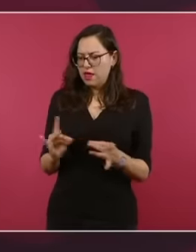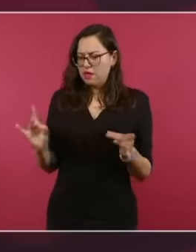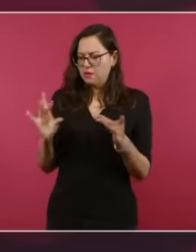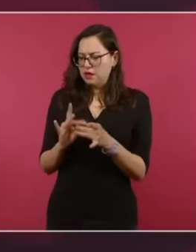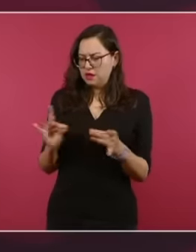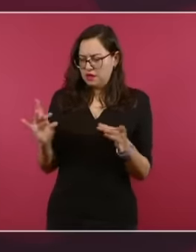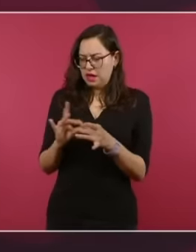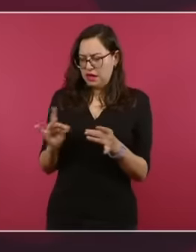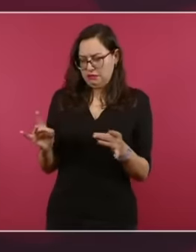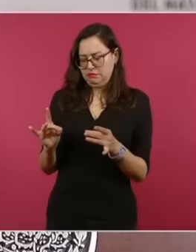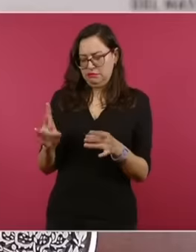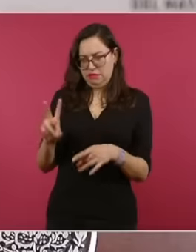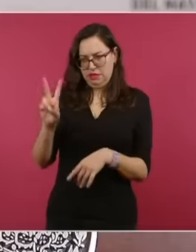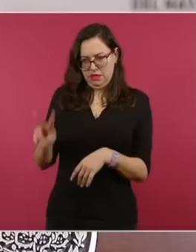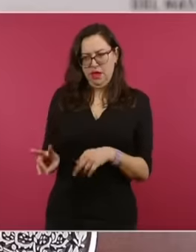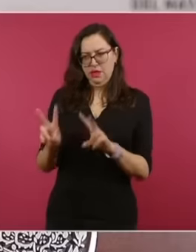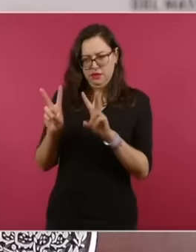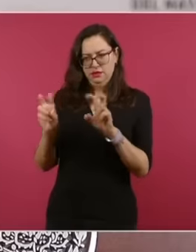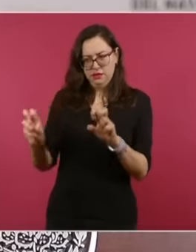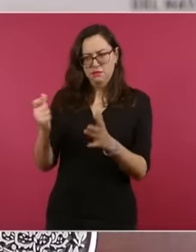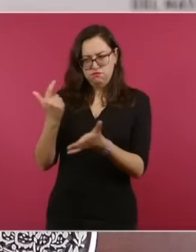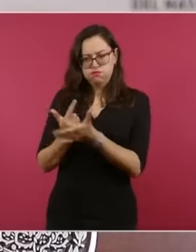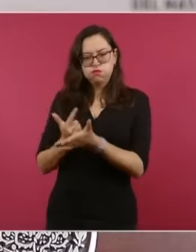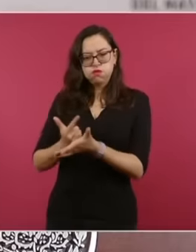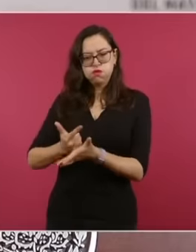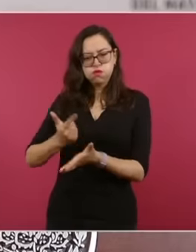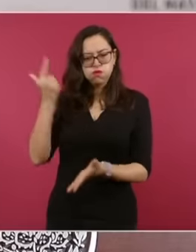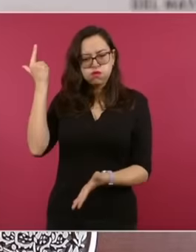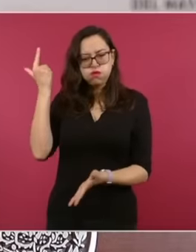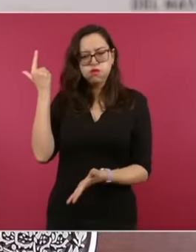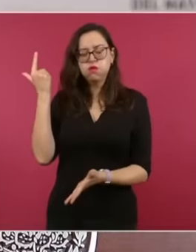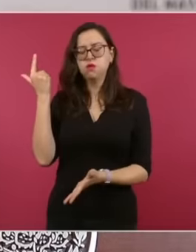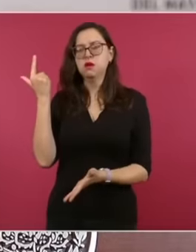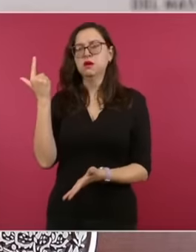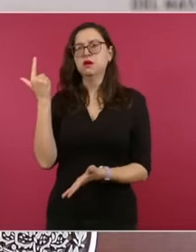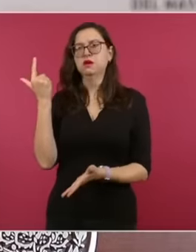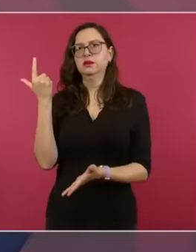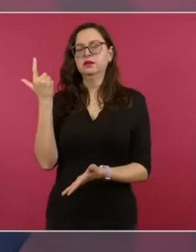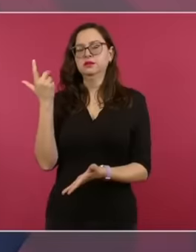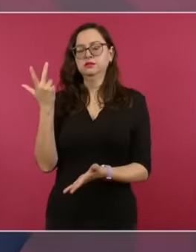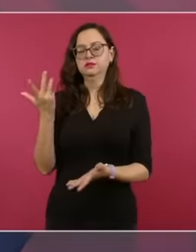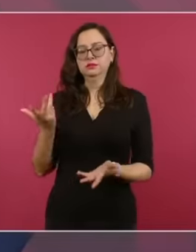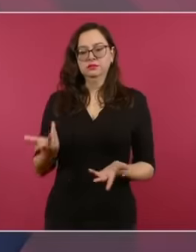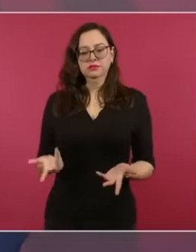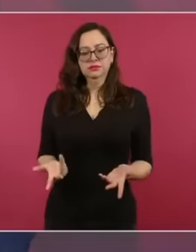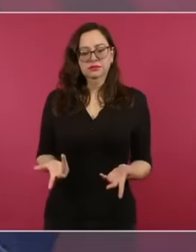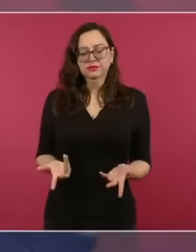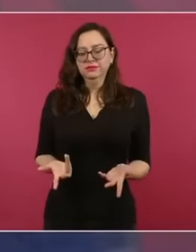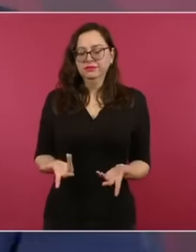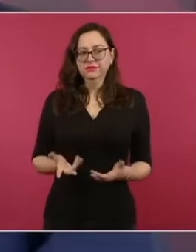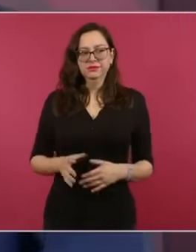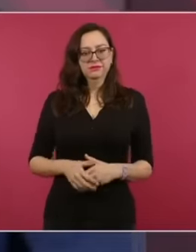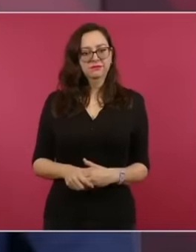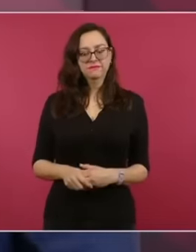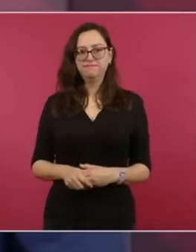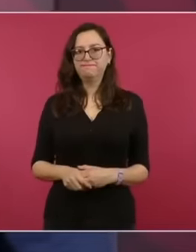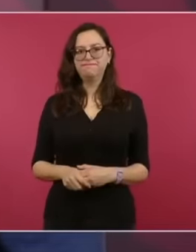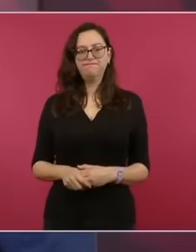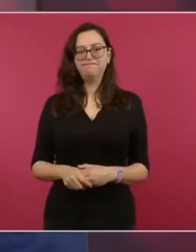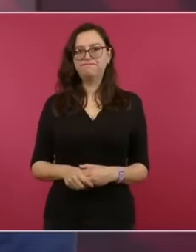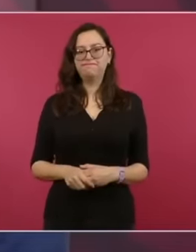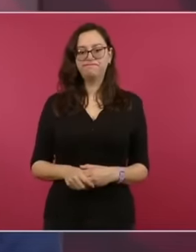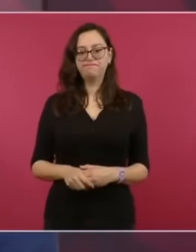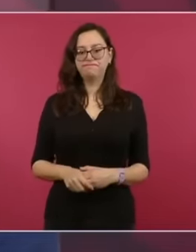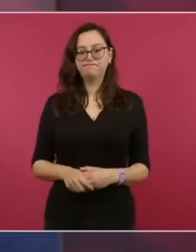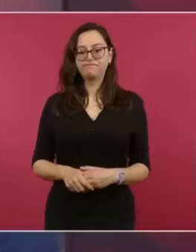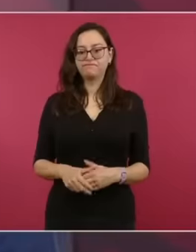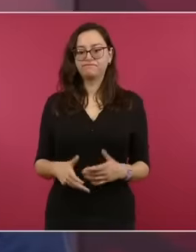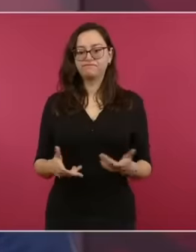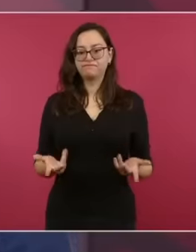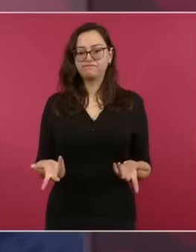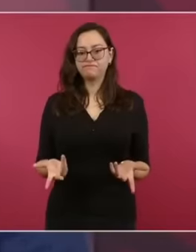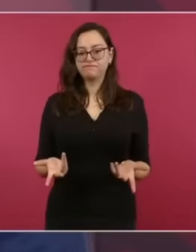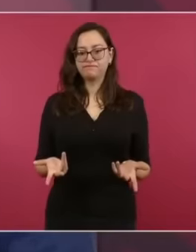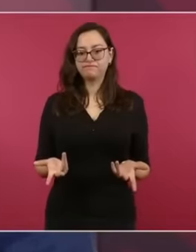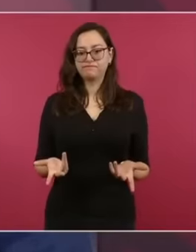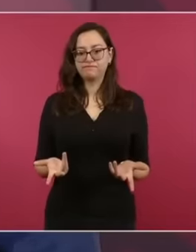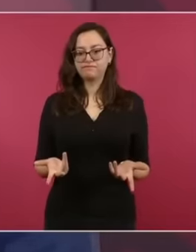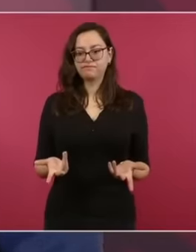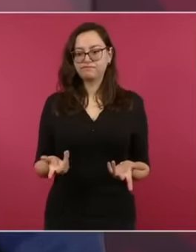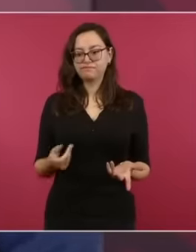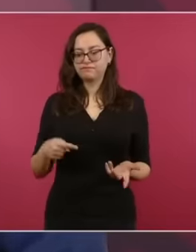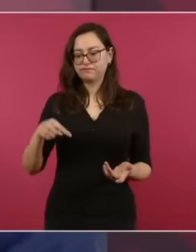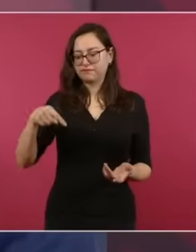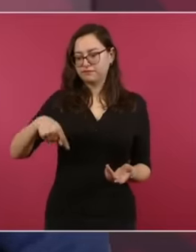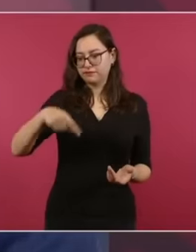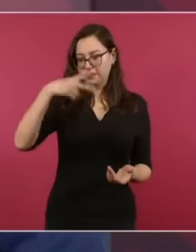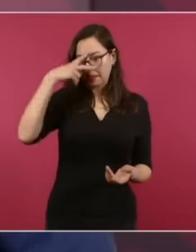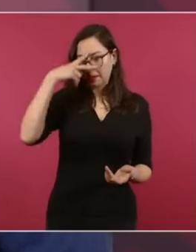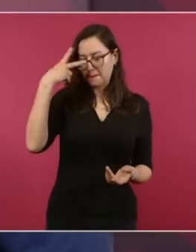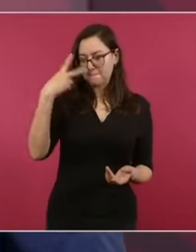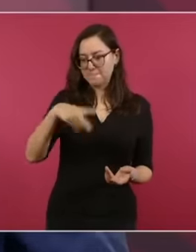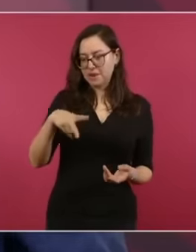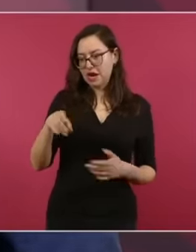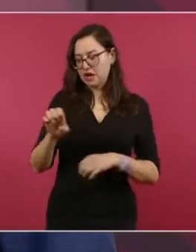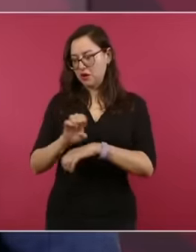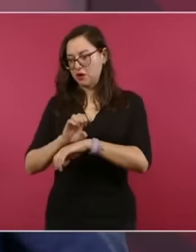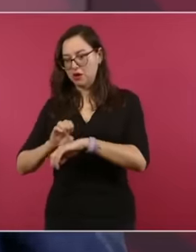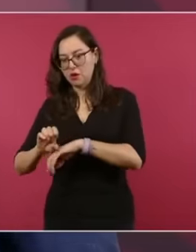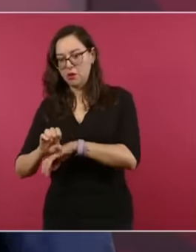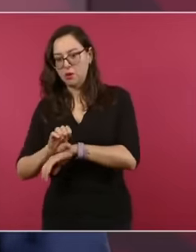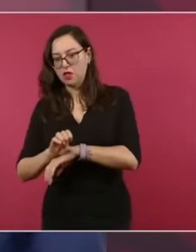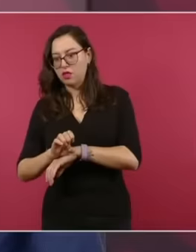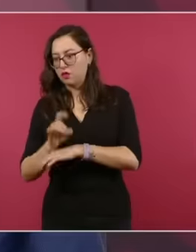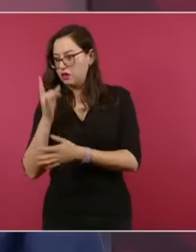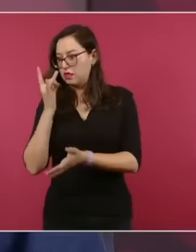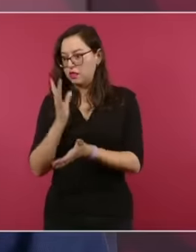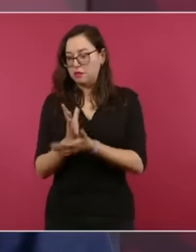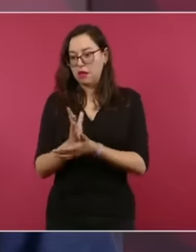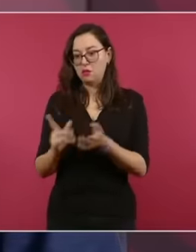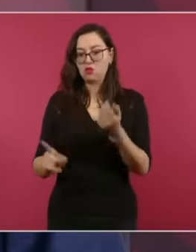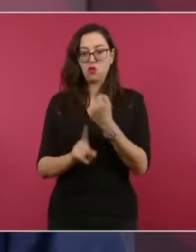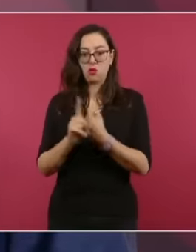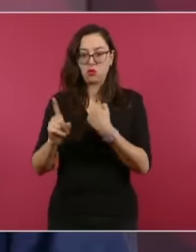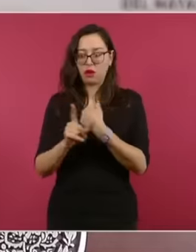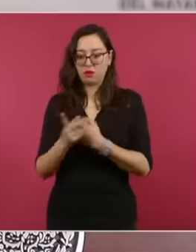delicate matter that it is not limited to what happened in Mexico. But we must all think about